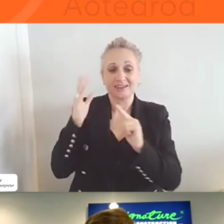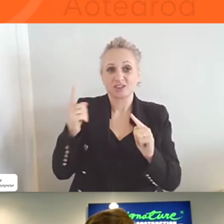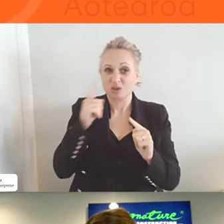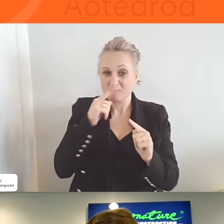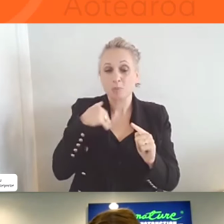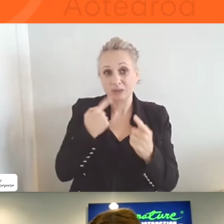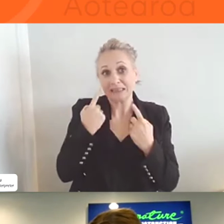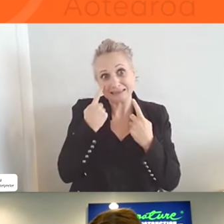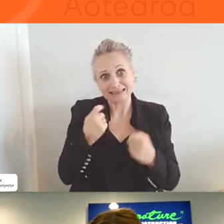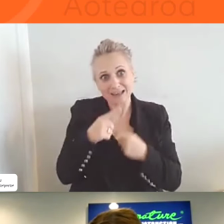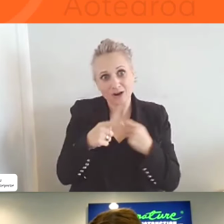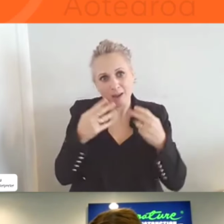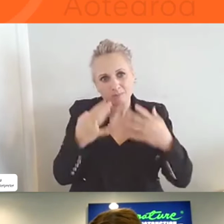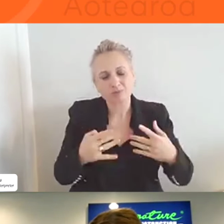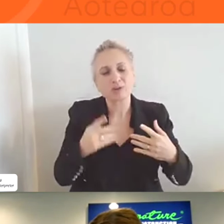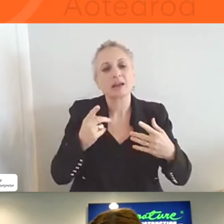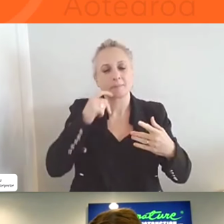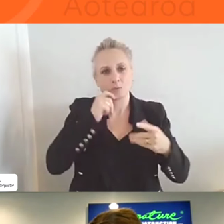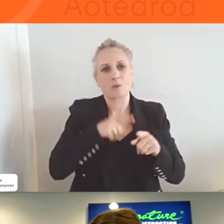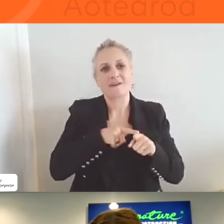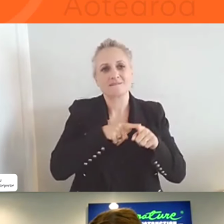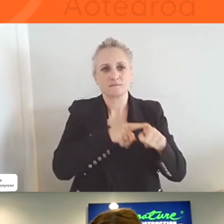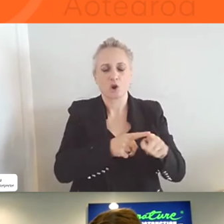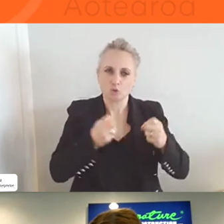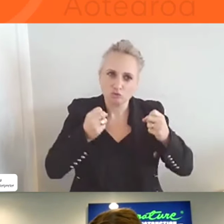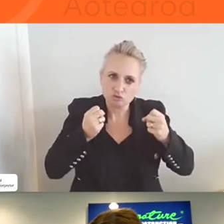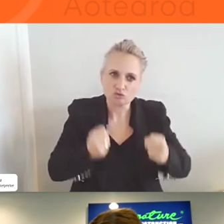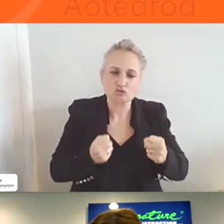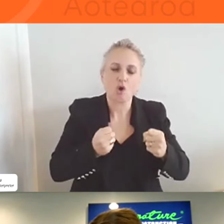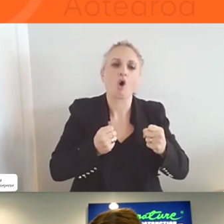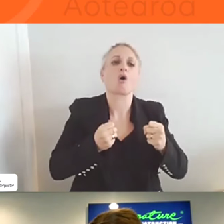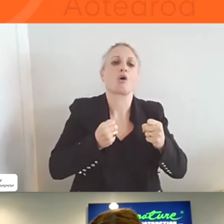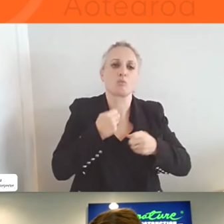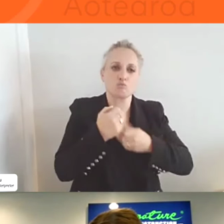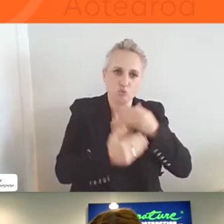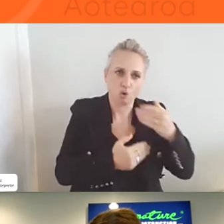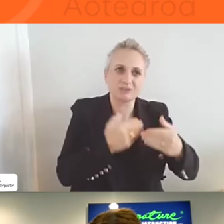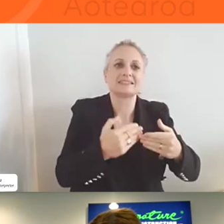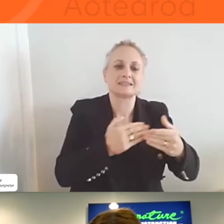a robust sort of process to actually deal with that. We actually want